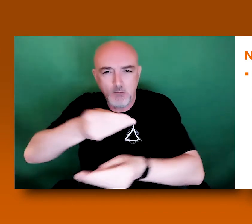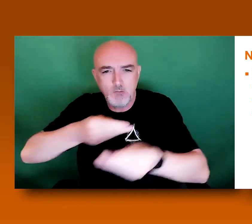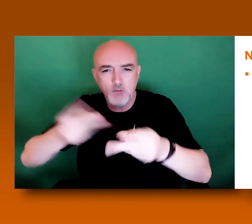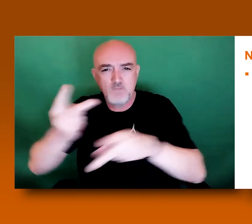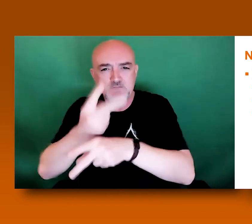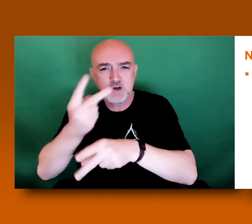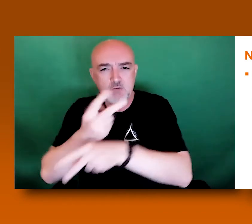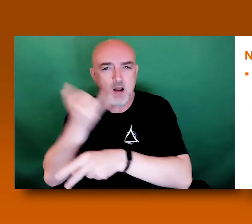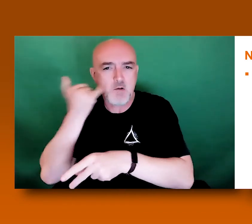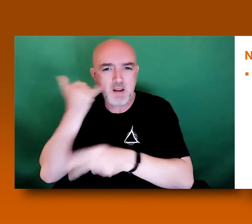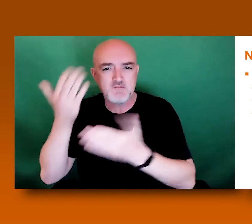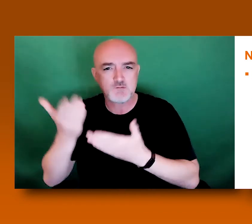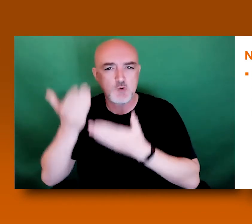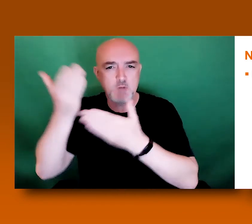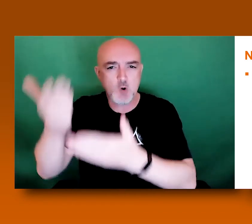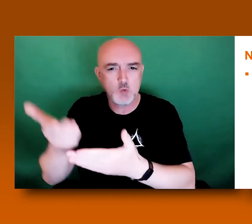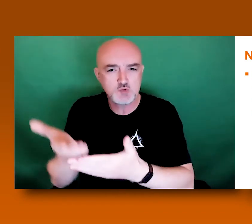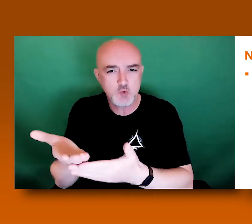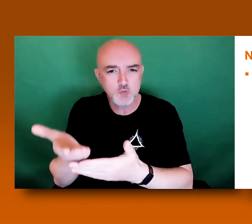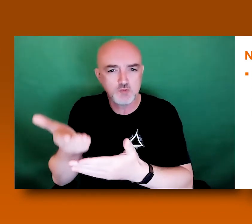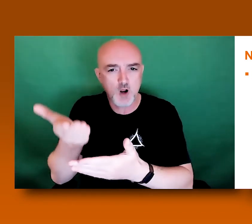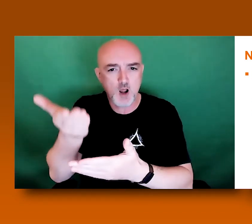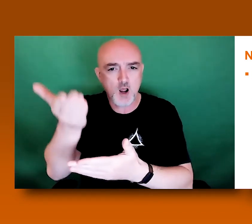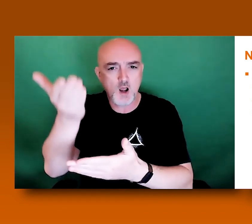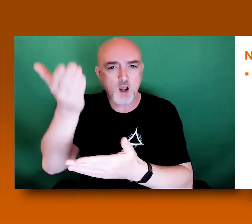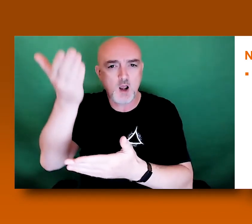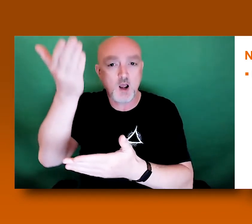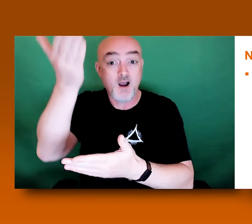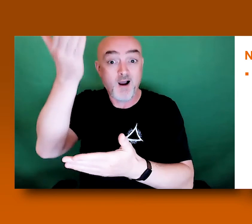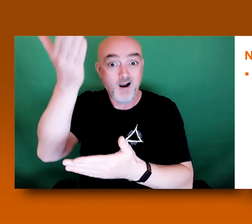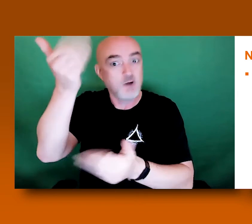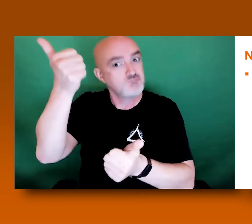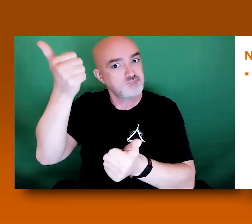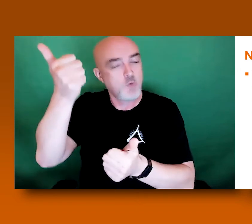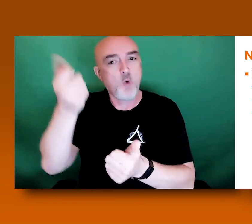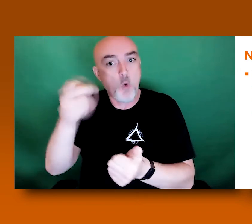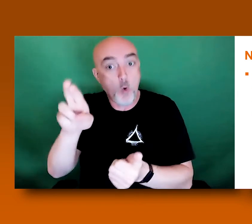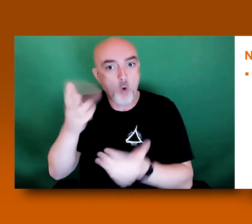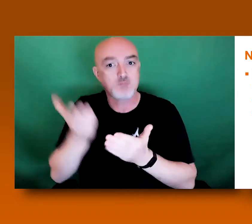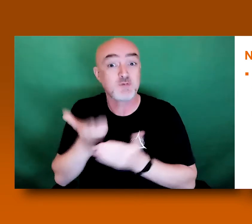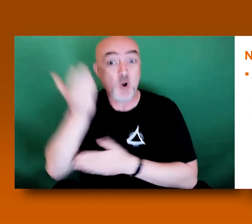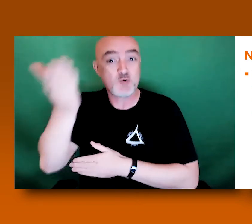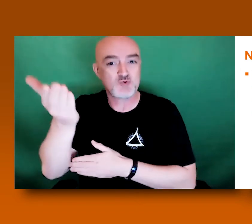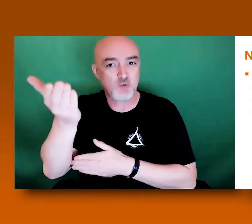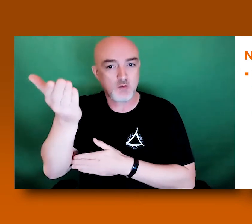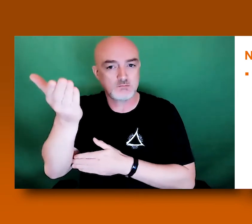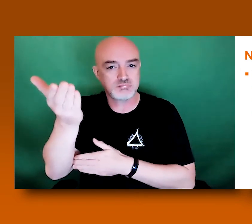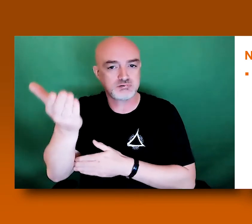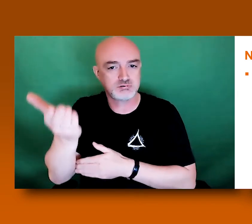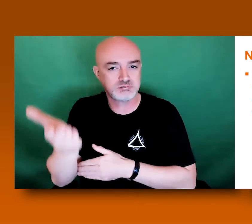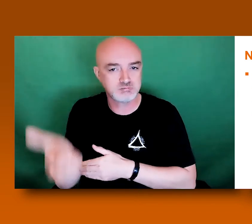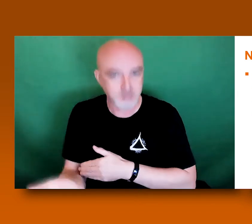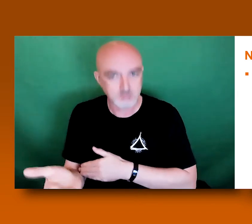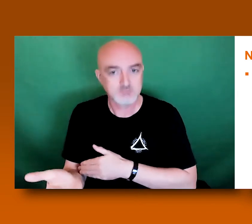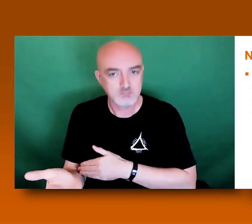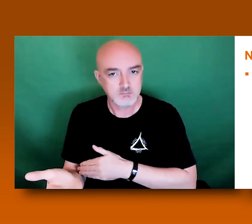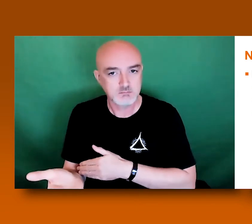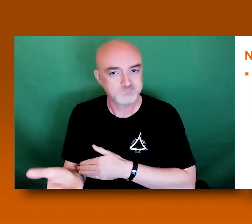and dialogue around that to see if that proposal increases its probability or